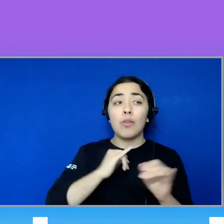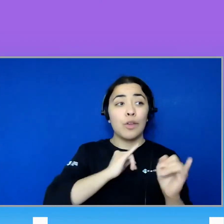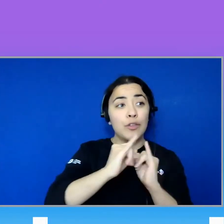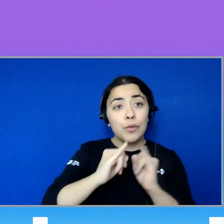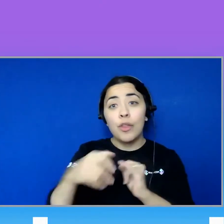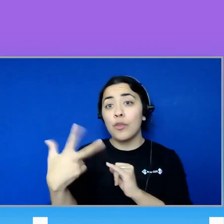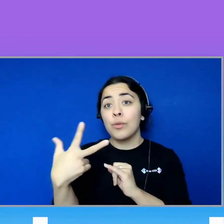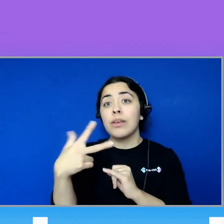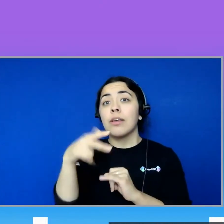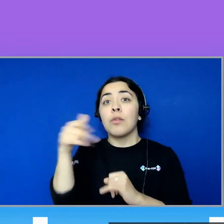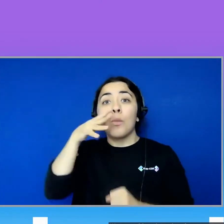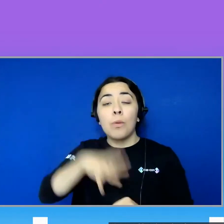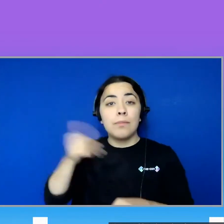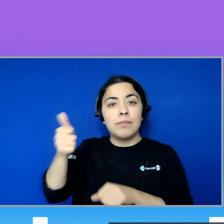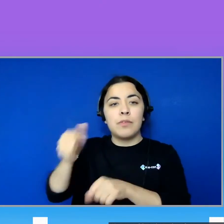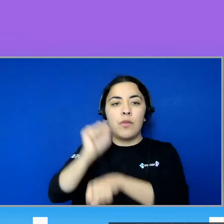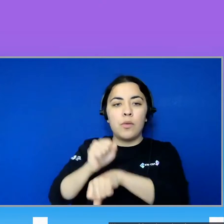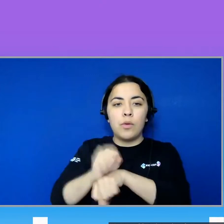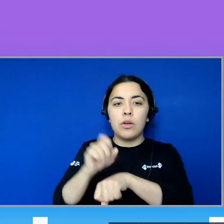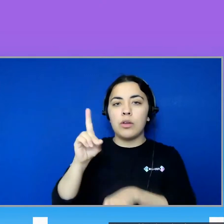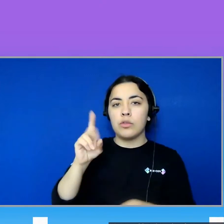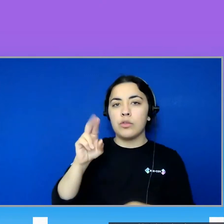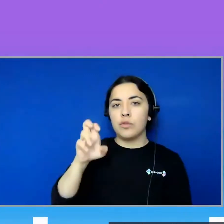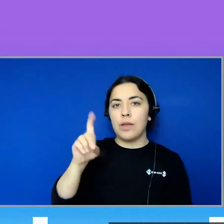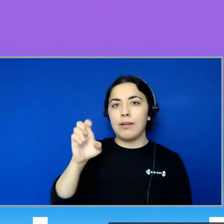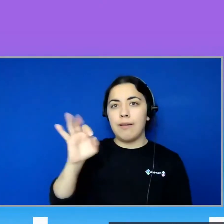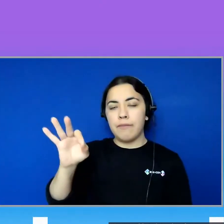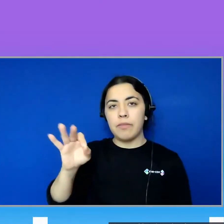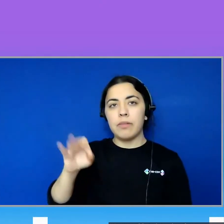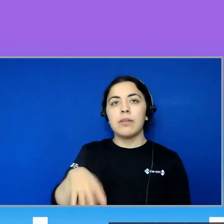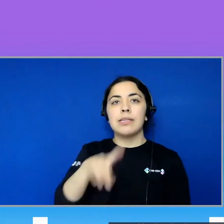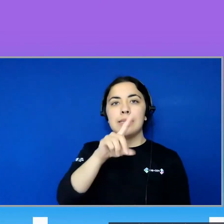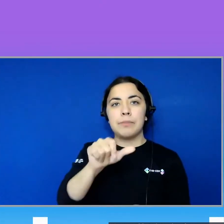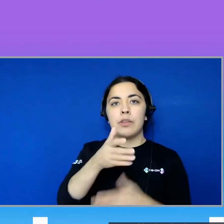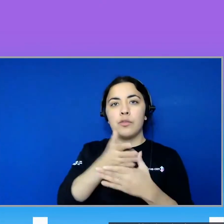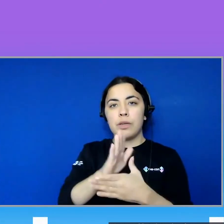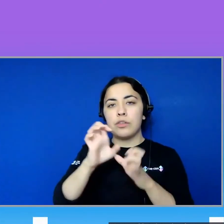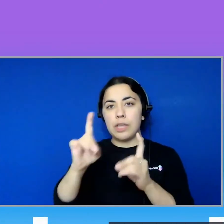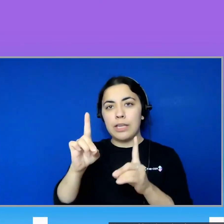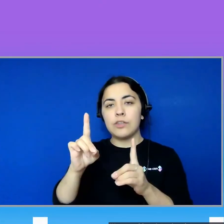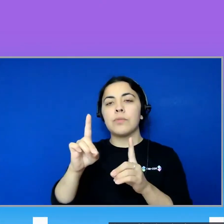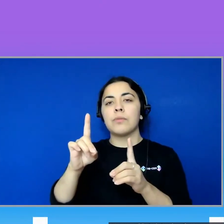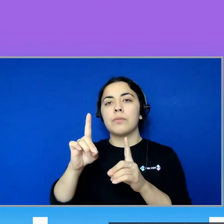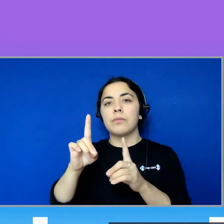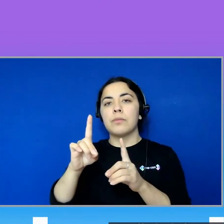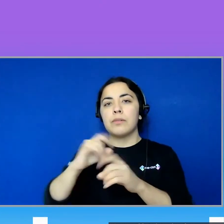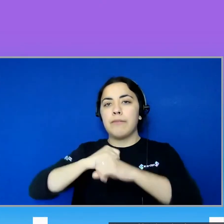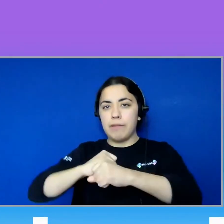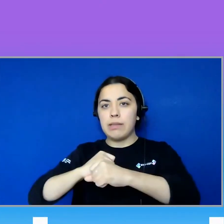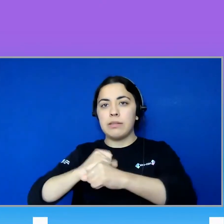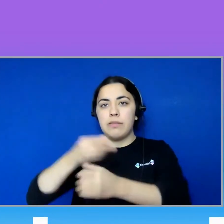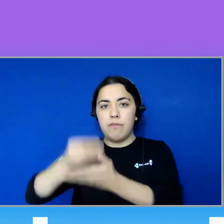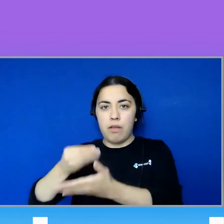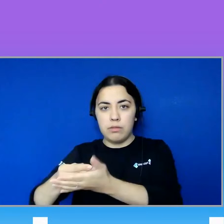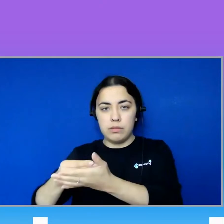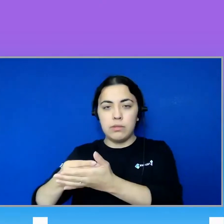that worked at Dredf Disability Rights Education Defense Fund